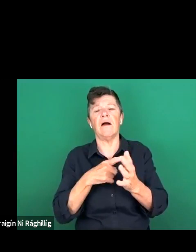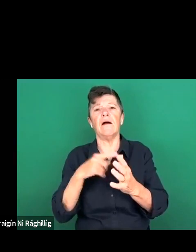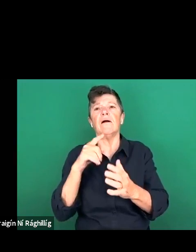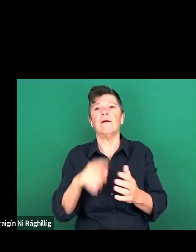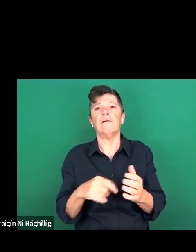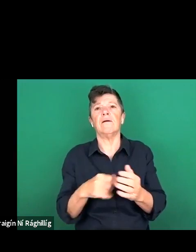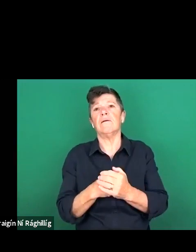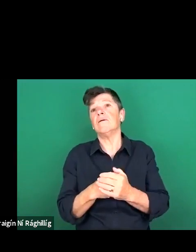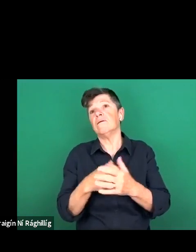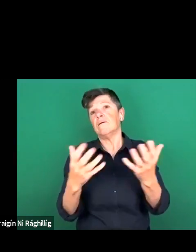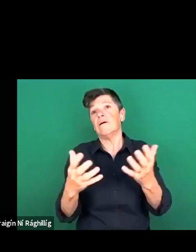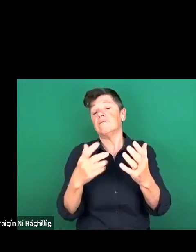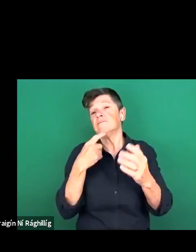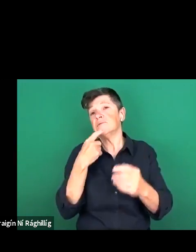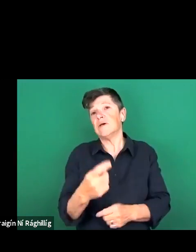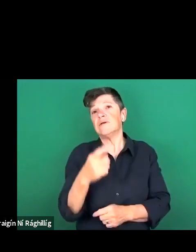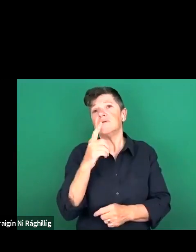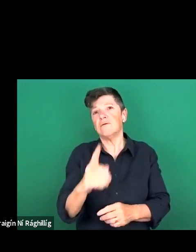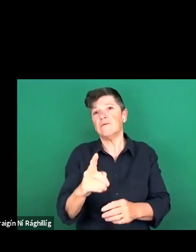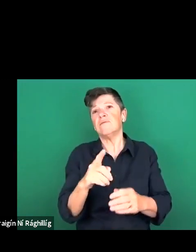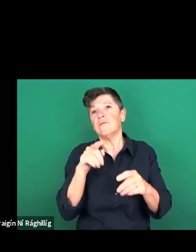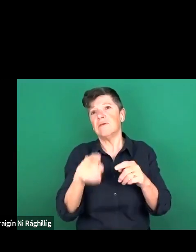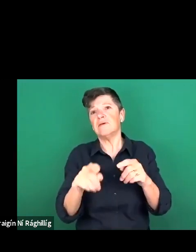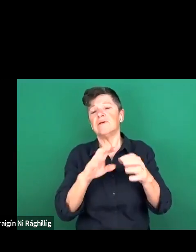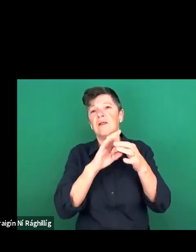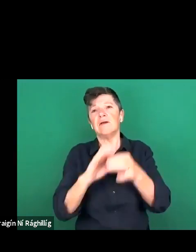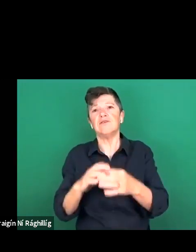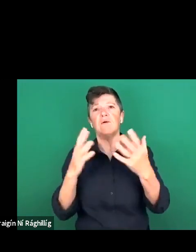frame to address the Covid 19